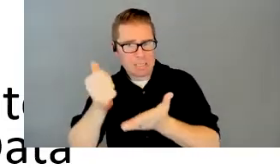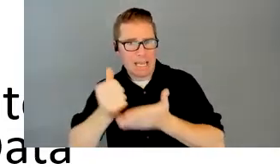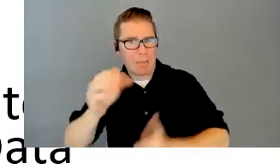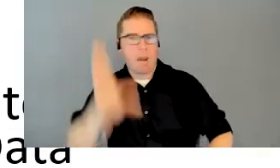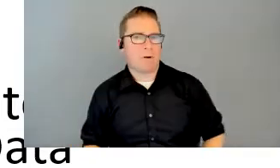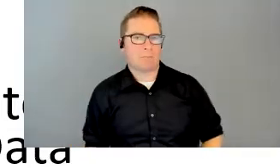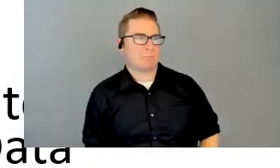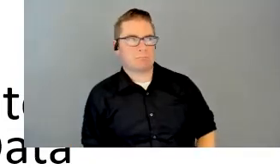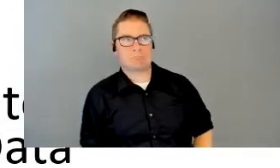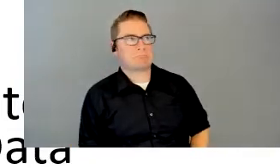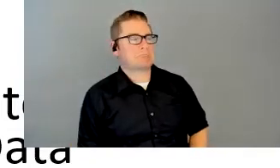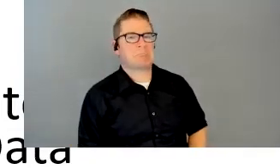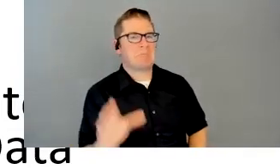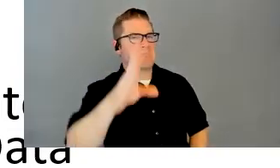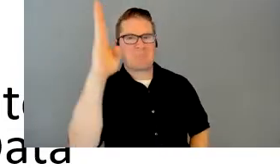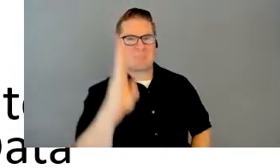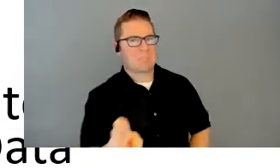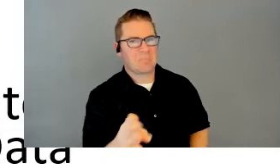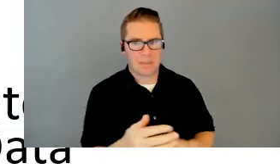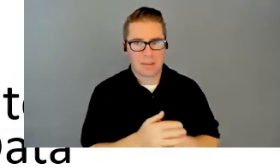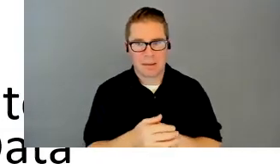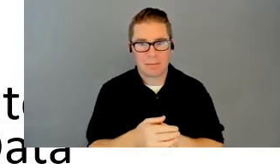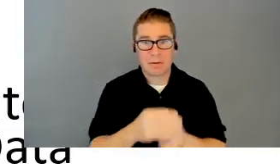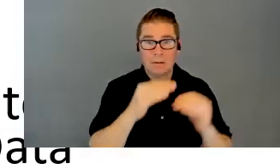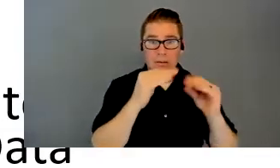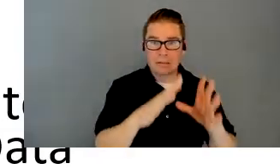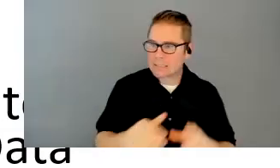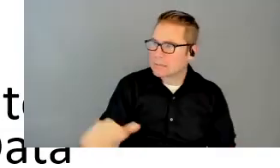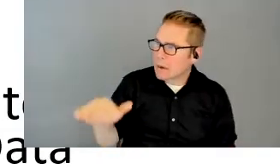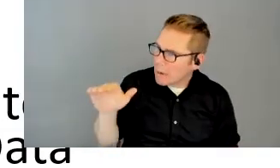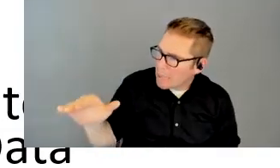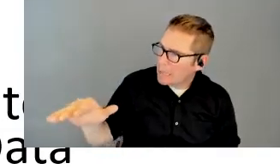if you bothering them before they would respond. It would take that many times